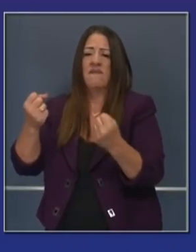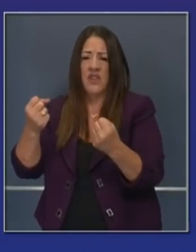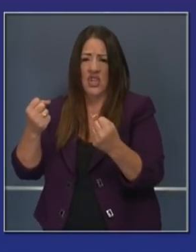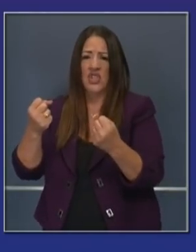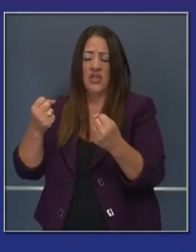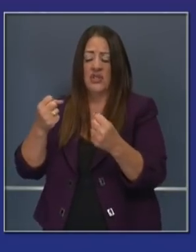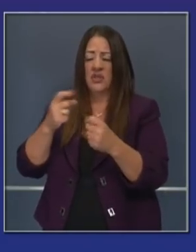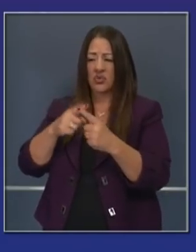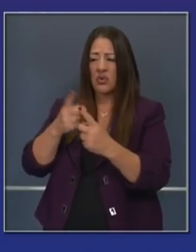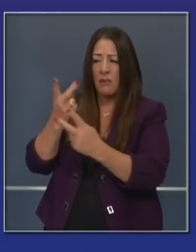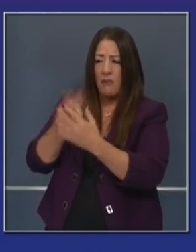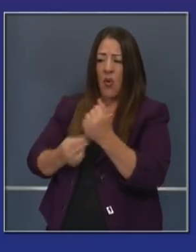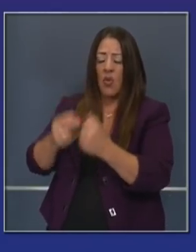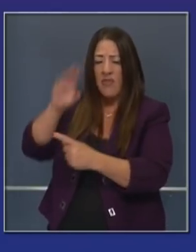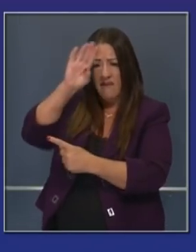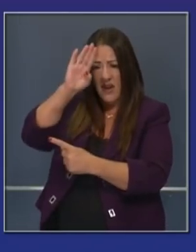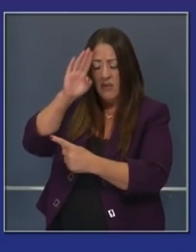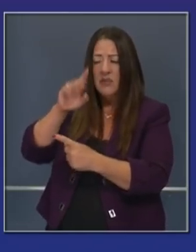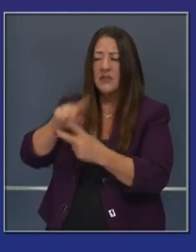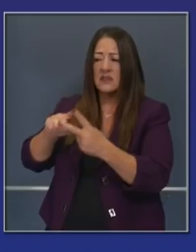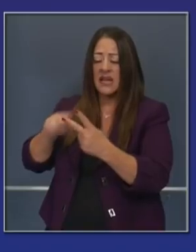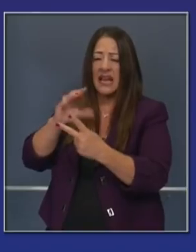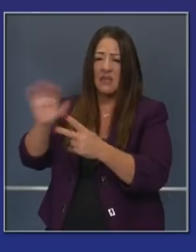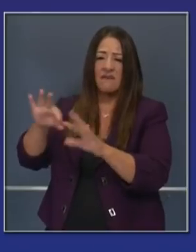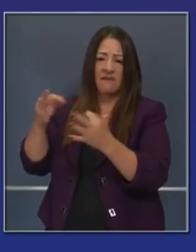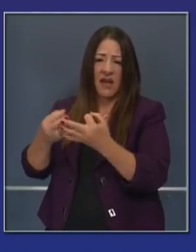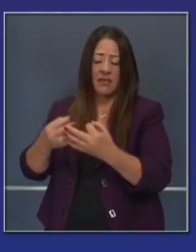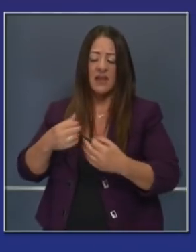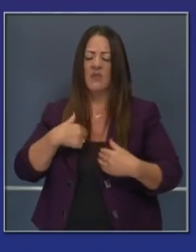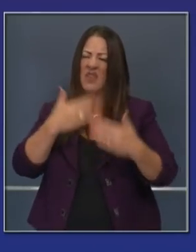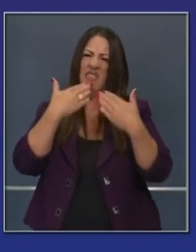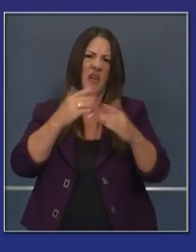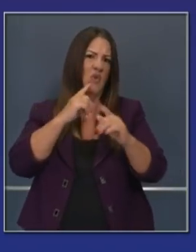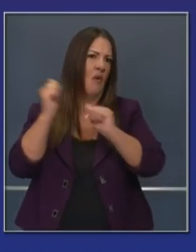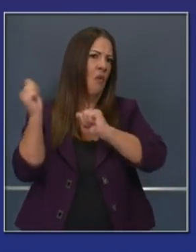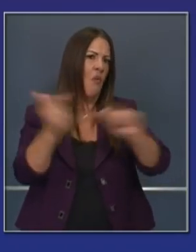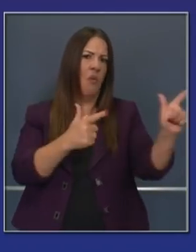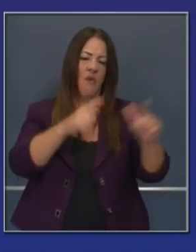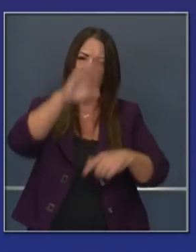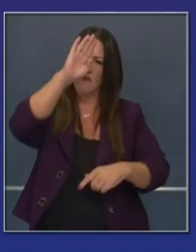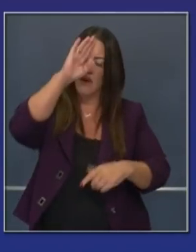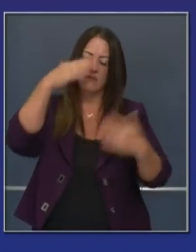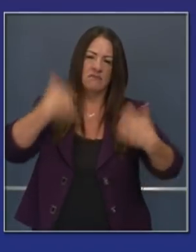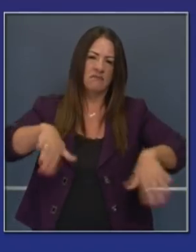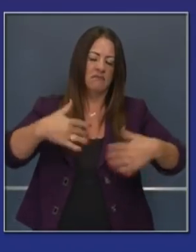CRITICAL INJURIES AND HEARTS GO OUT AND WE ARE GIVING THEM ALL BEST WISHES AND THE BEST CARE WE CAN.